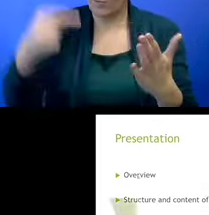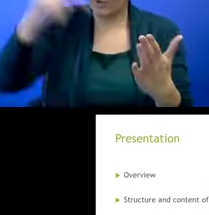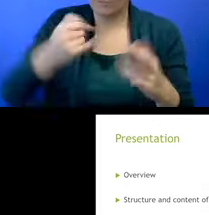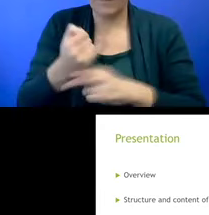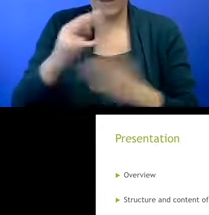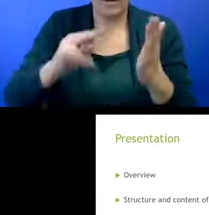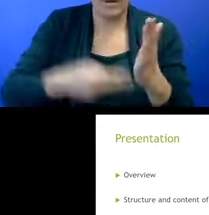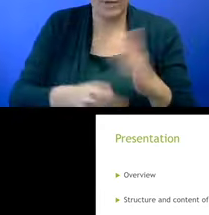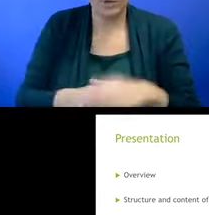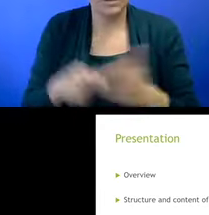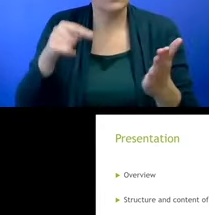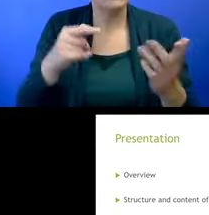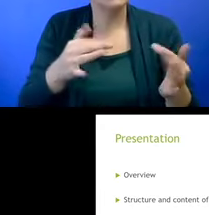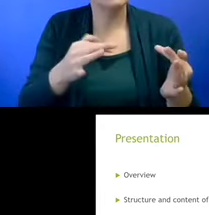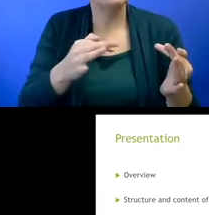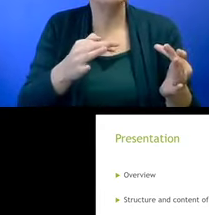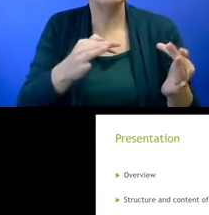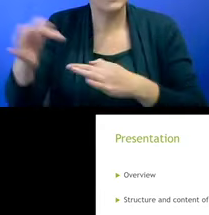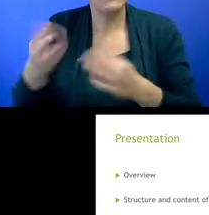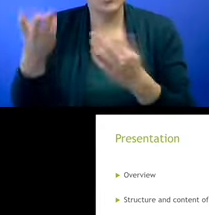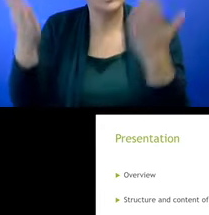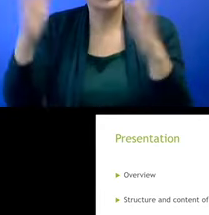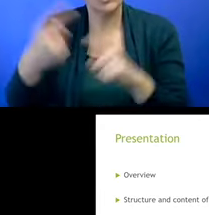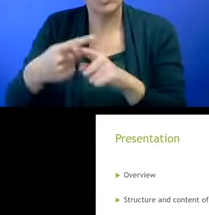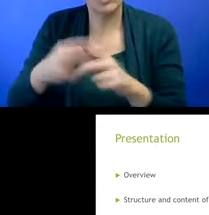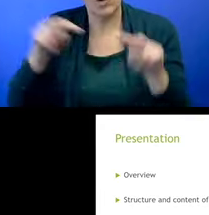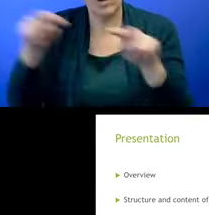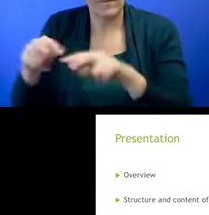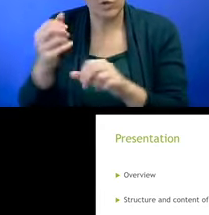This will be followed by a short video on specific Articles within the Convention,